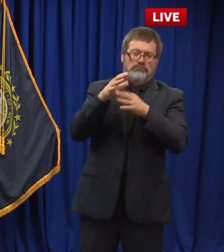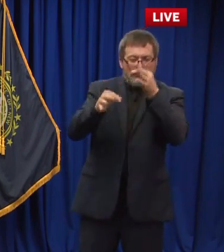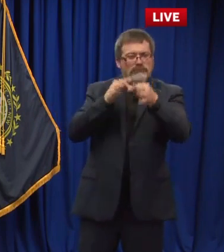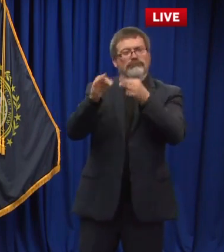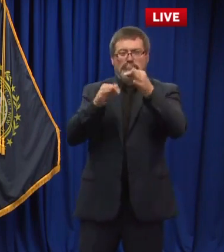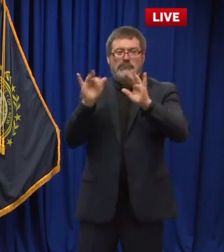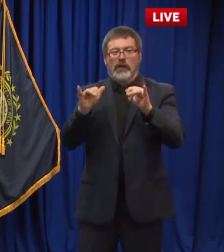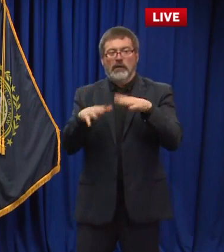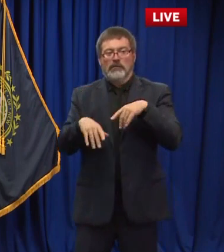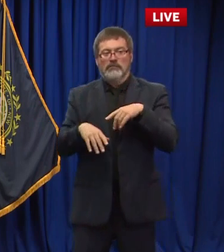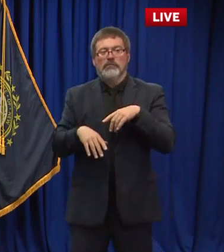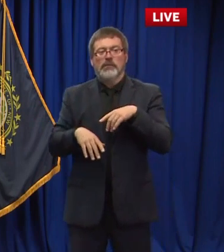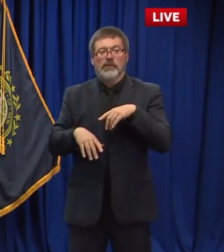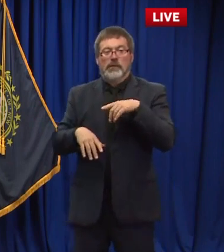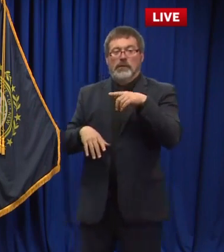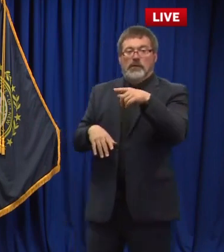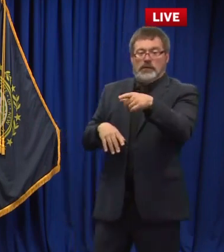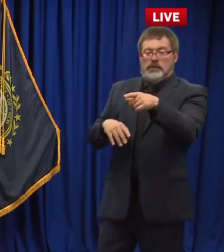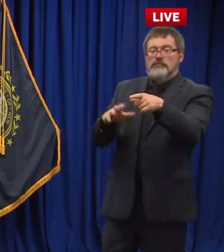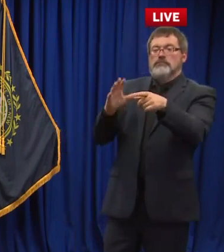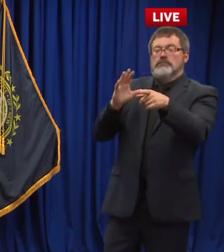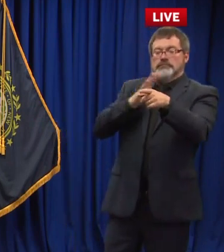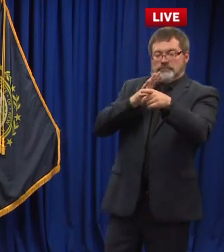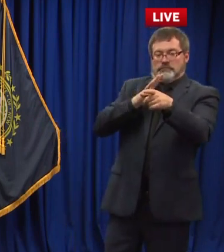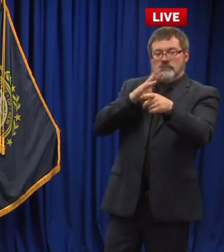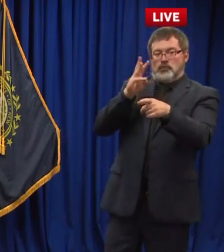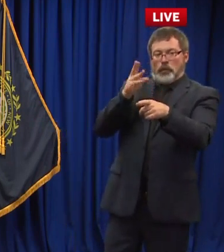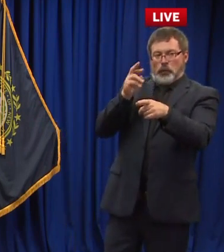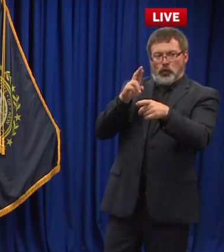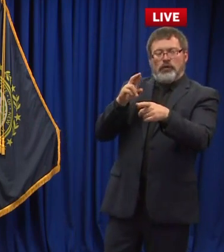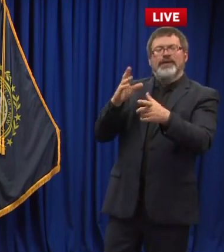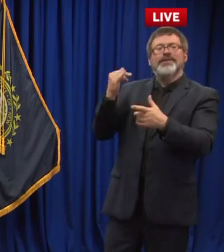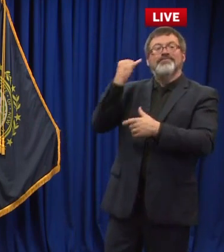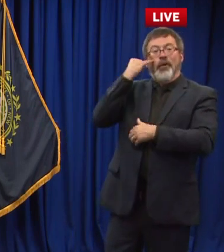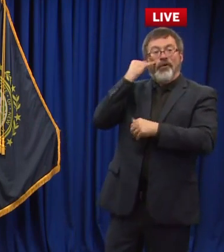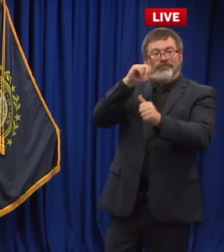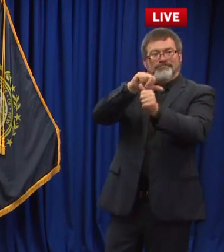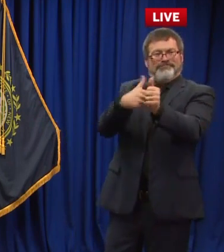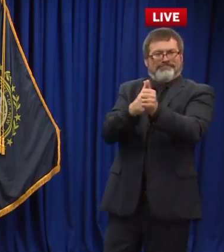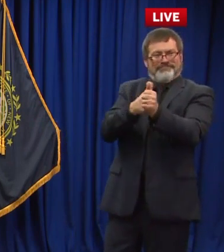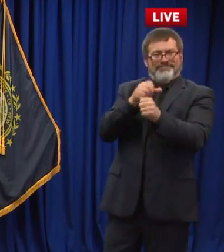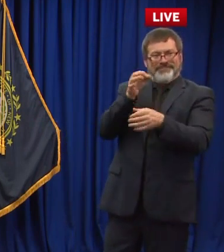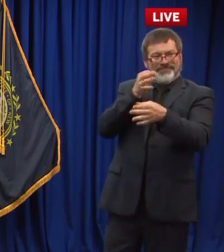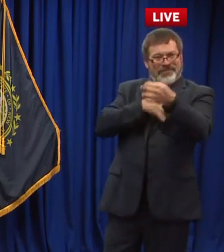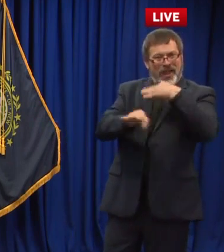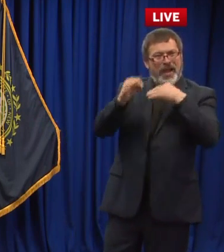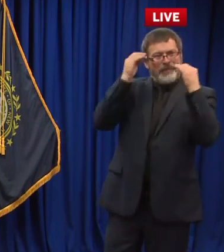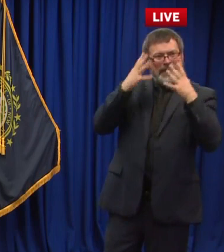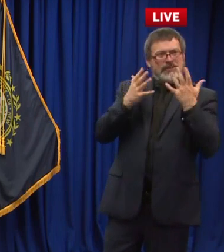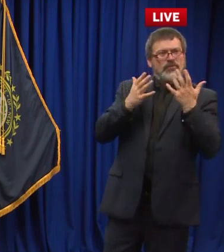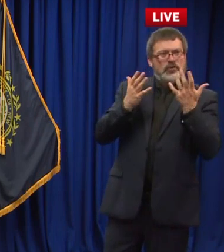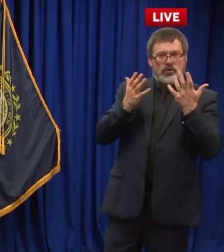I JUST FEEL THEY DID A FANTASTIC JOB. HOW MANY SUBSTITUTE TEACHERS AS THE STATE GOING TO NEED?